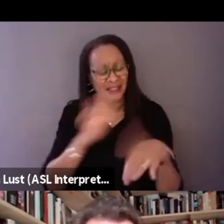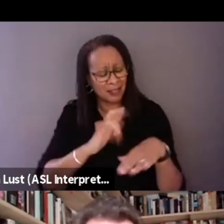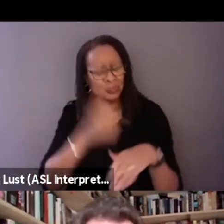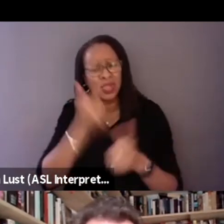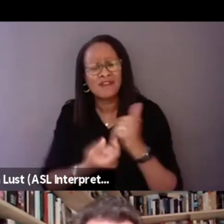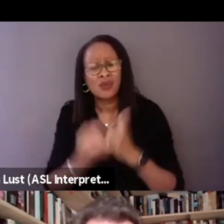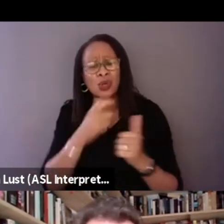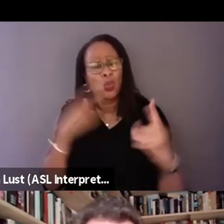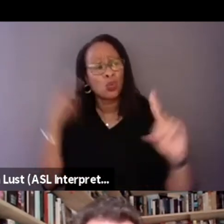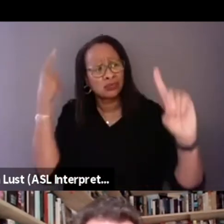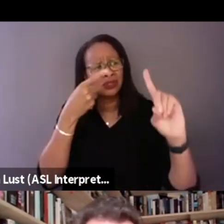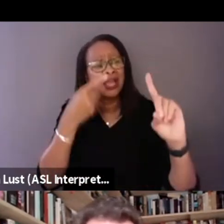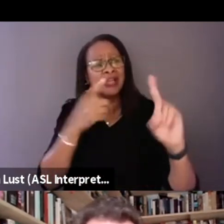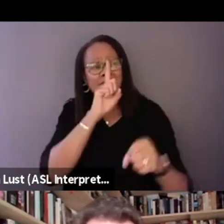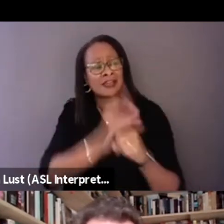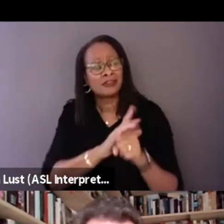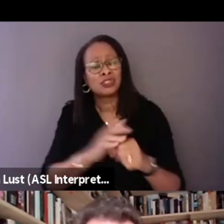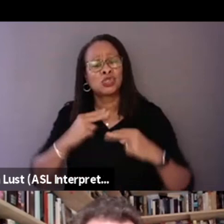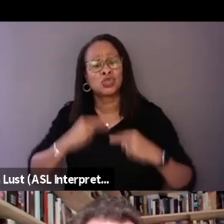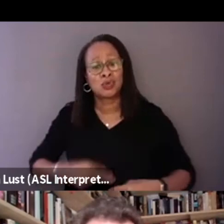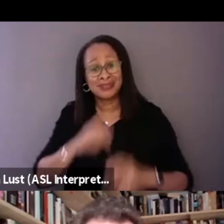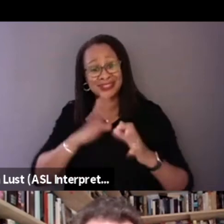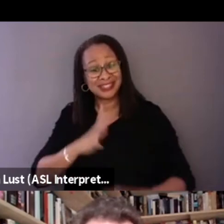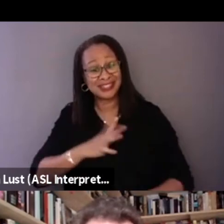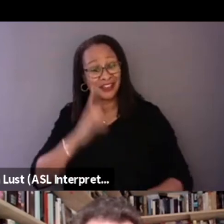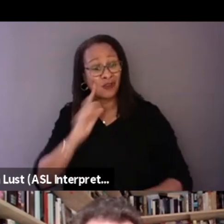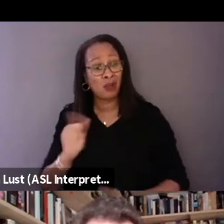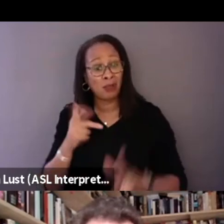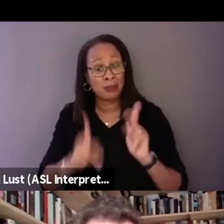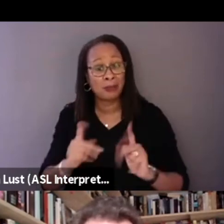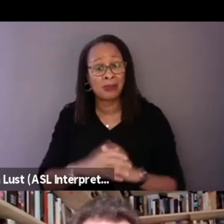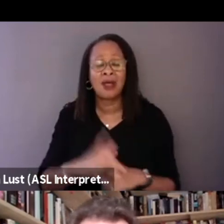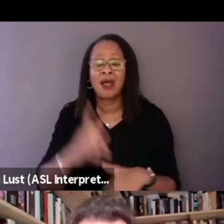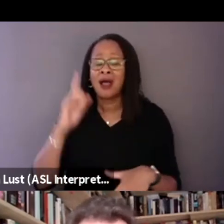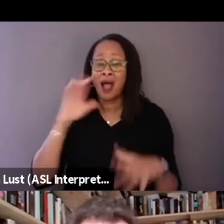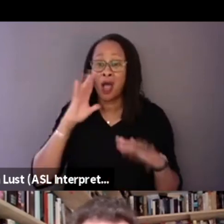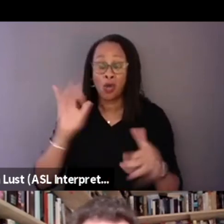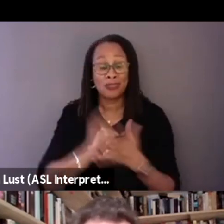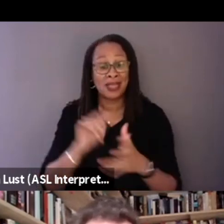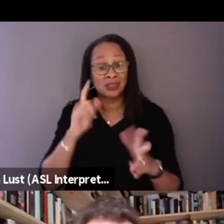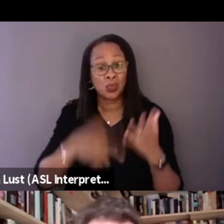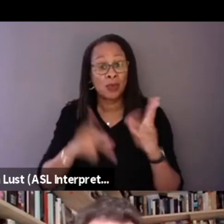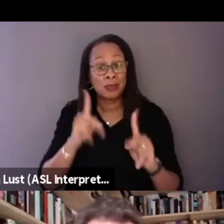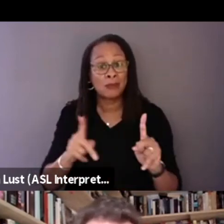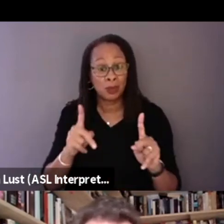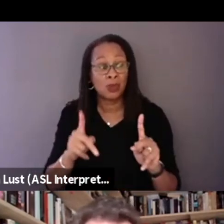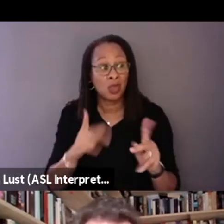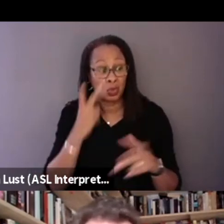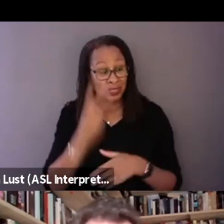to guarantee human dignity for all people. I hope that's what those who watch the movie take away from it.